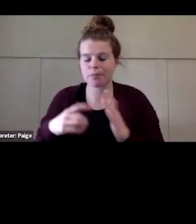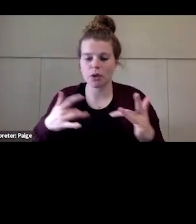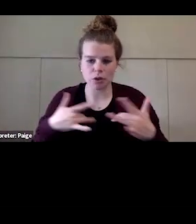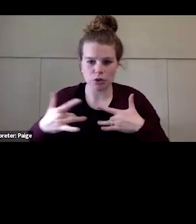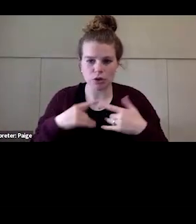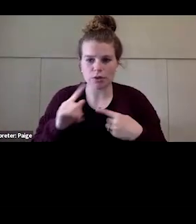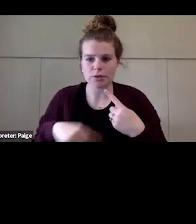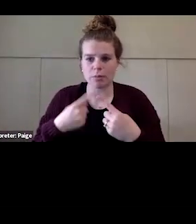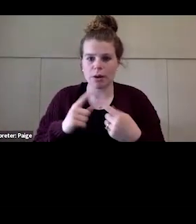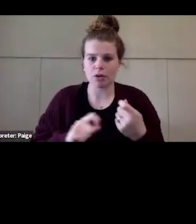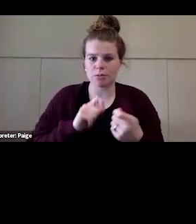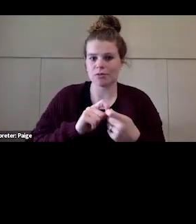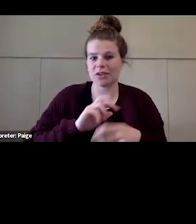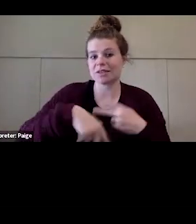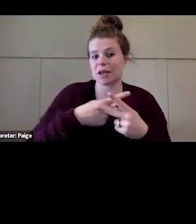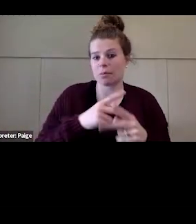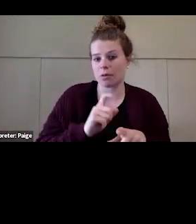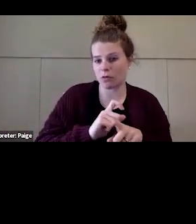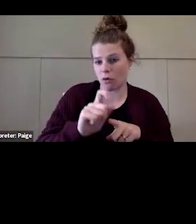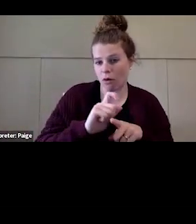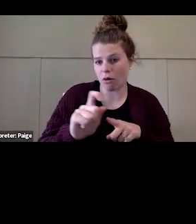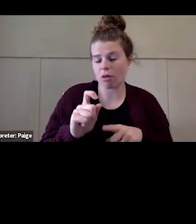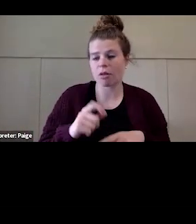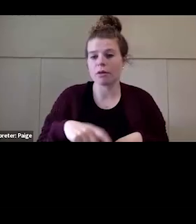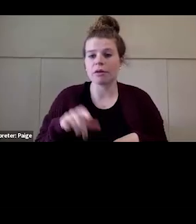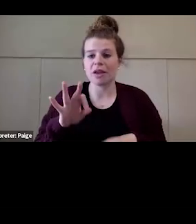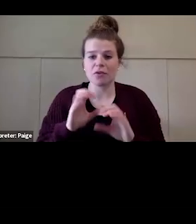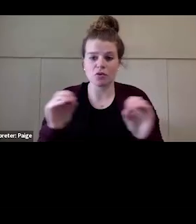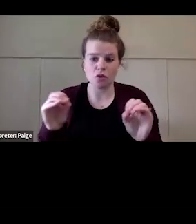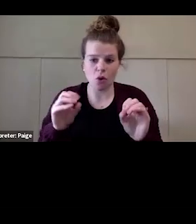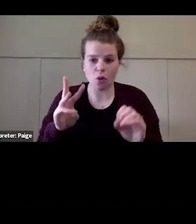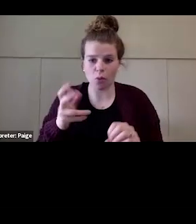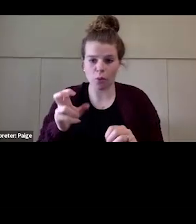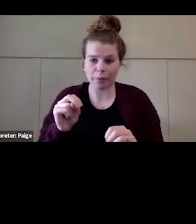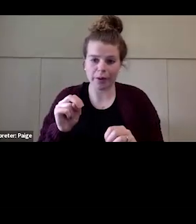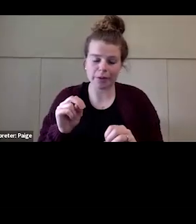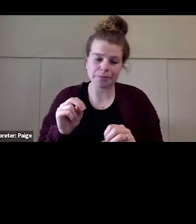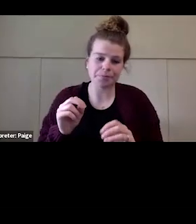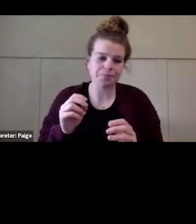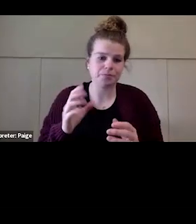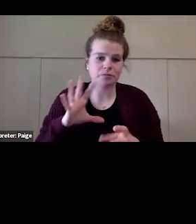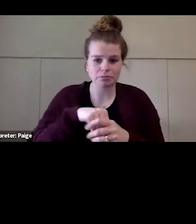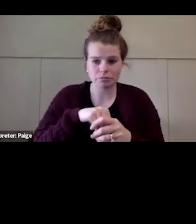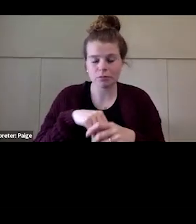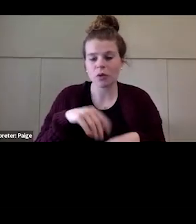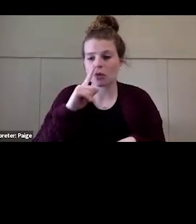about certain types of calls having an unarmed response. And we really went to the data for that.